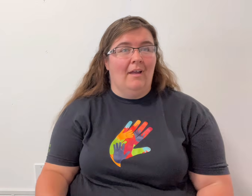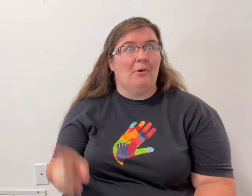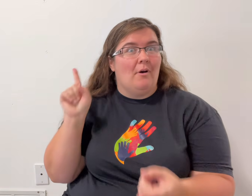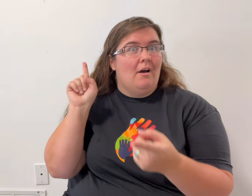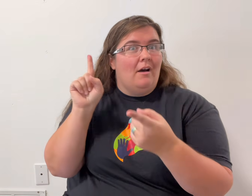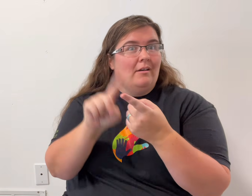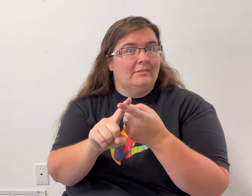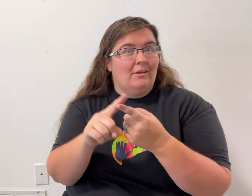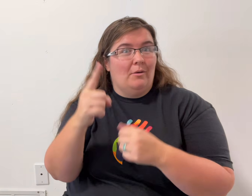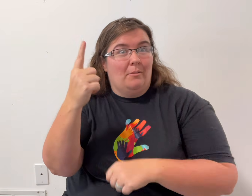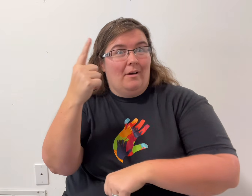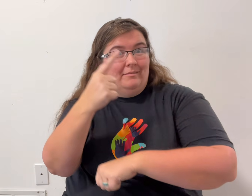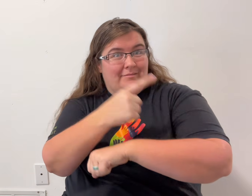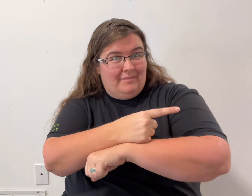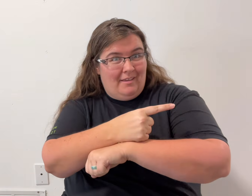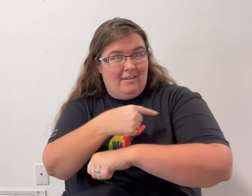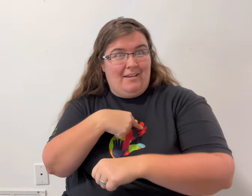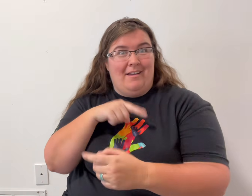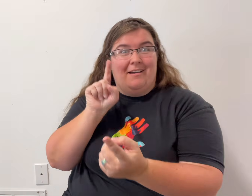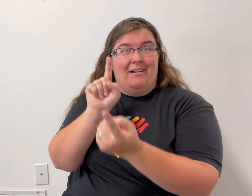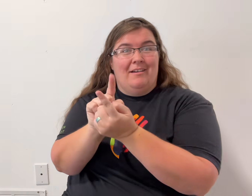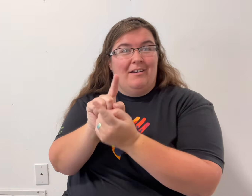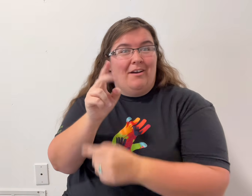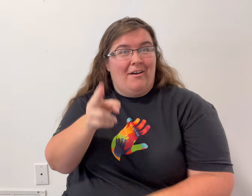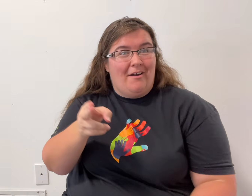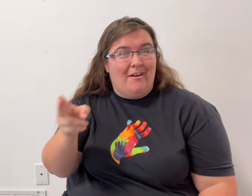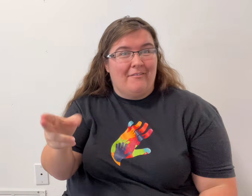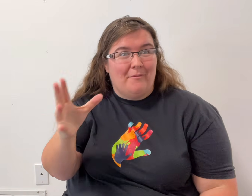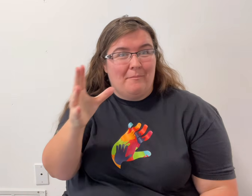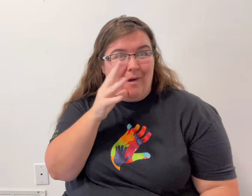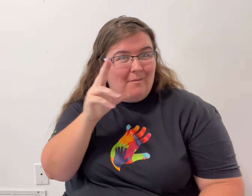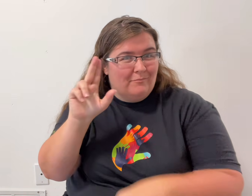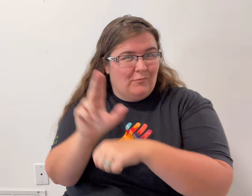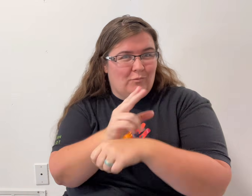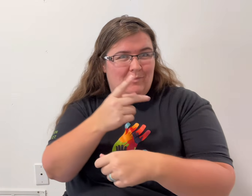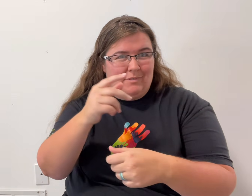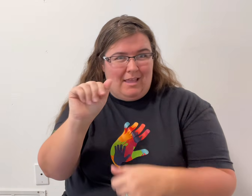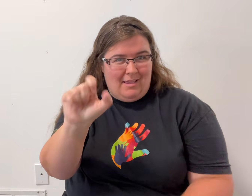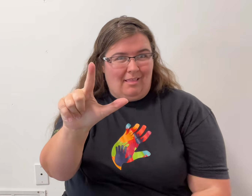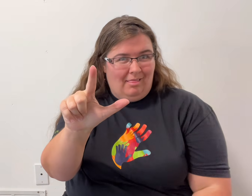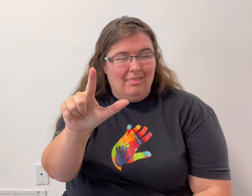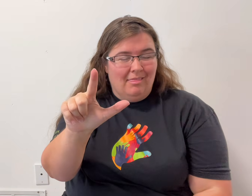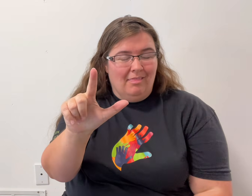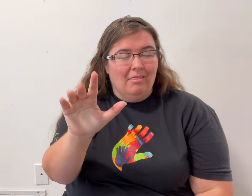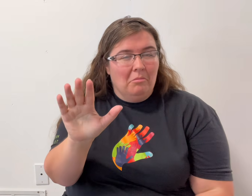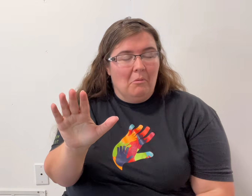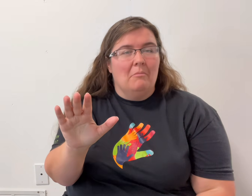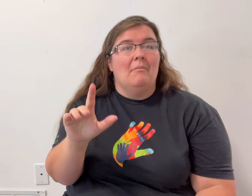She signs this phrase: